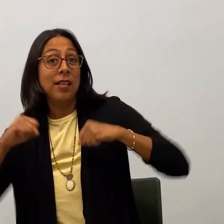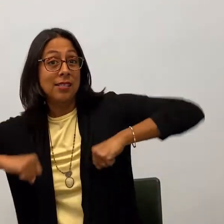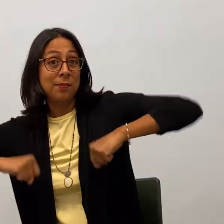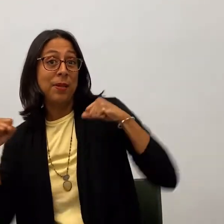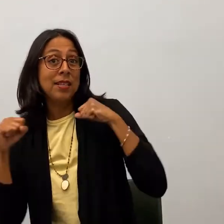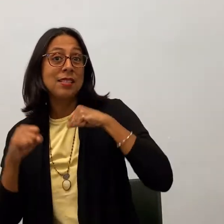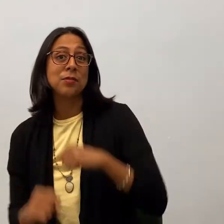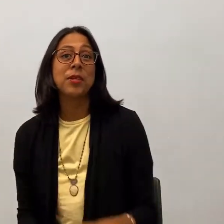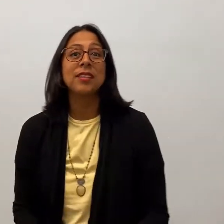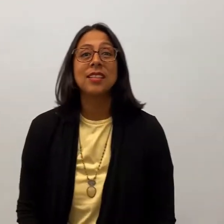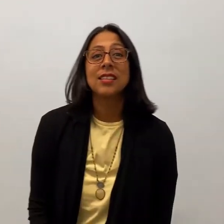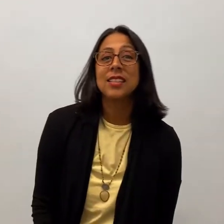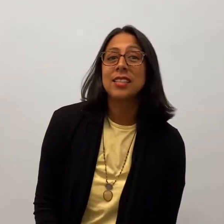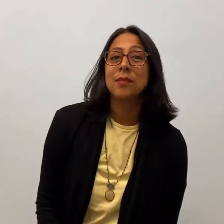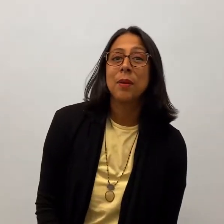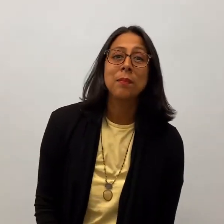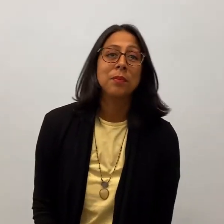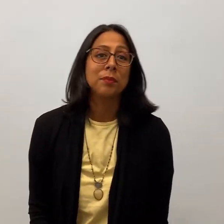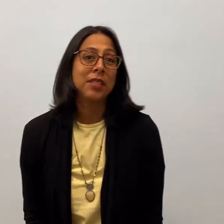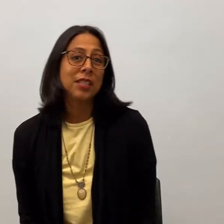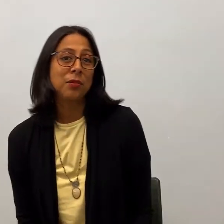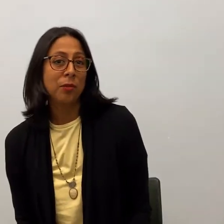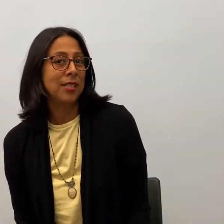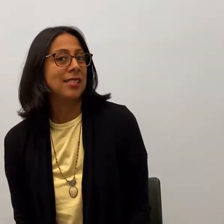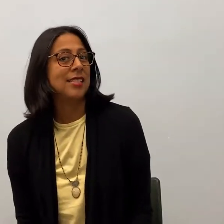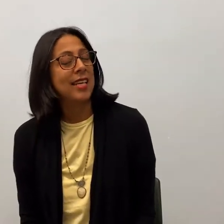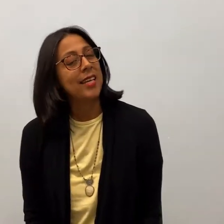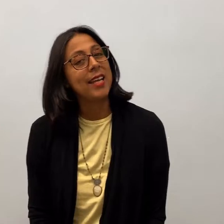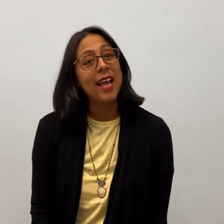Buzz buzz went the little bumble bee one day